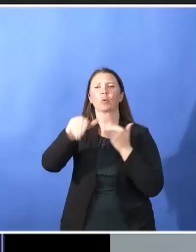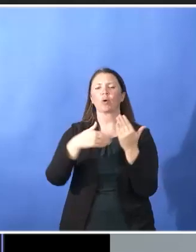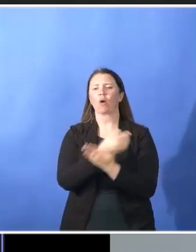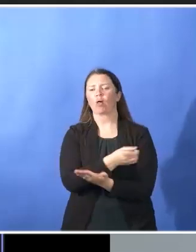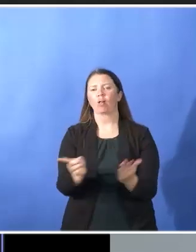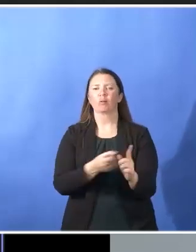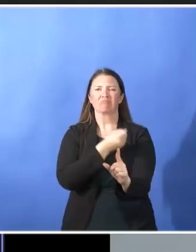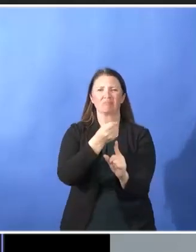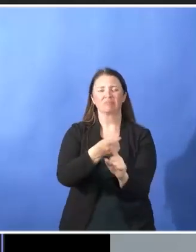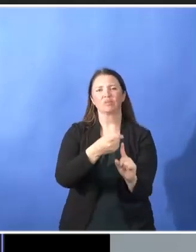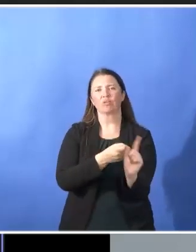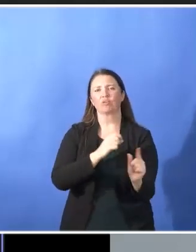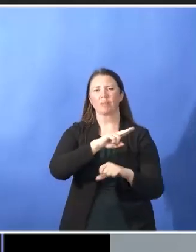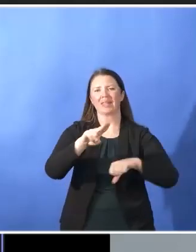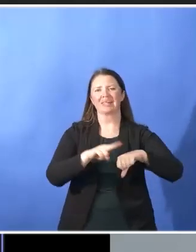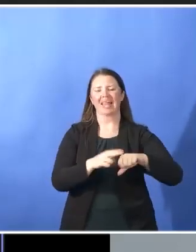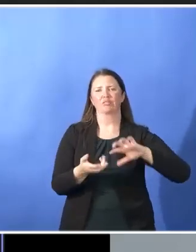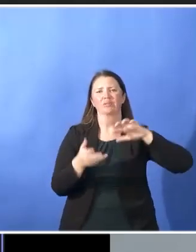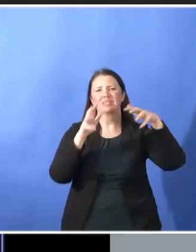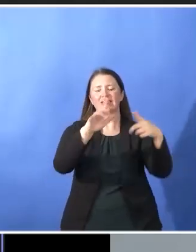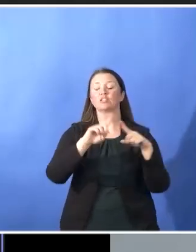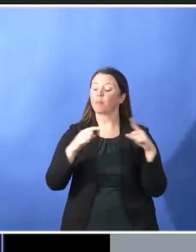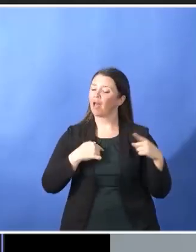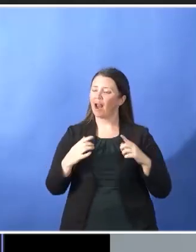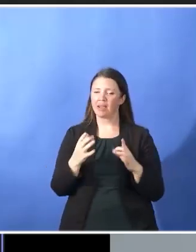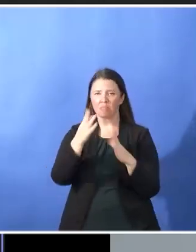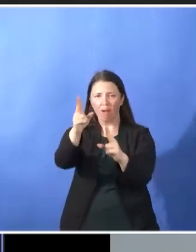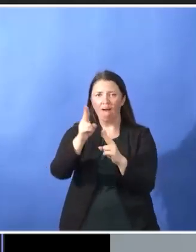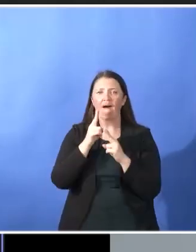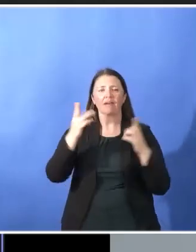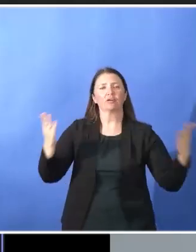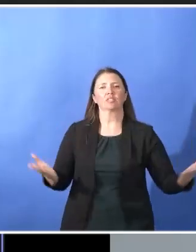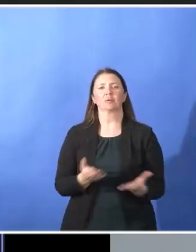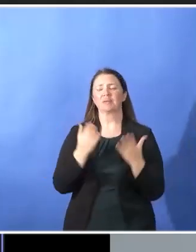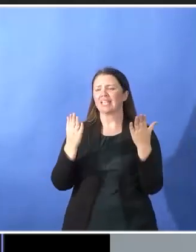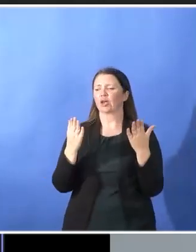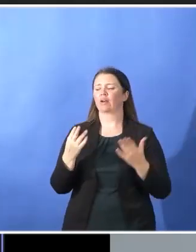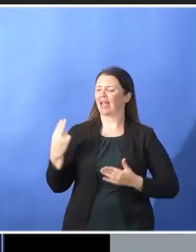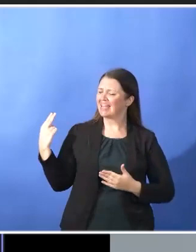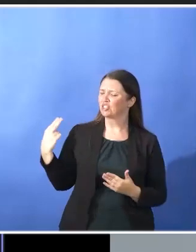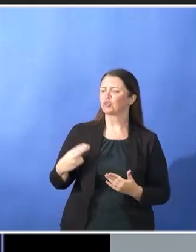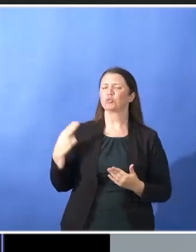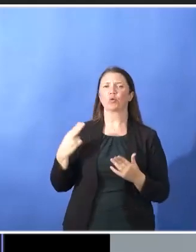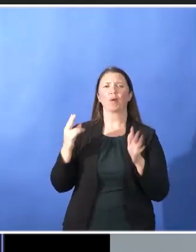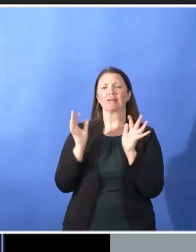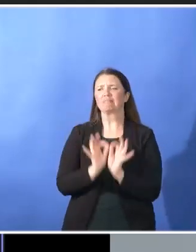I AM HONORED TO BE HERE AT A HISTORIC MAKING MOMENT, THE